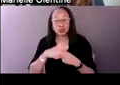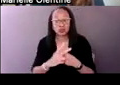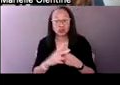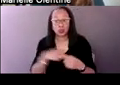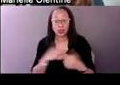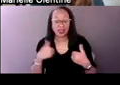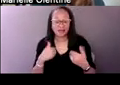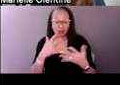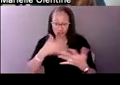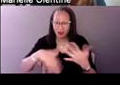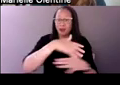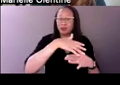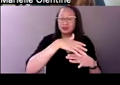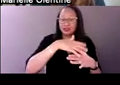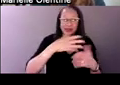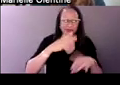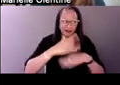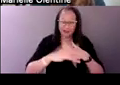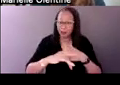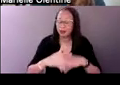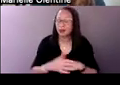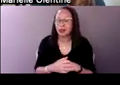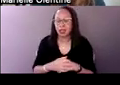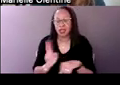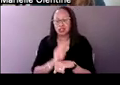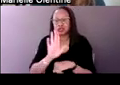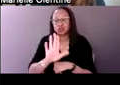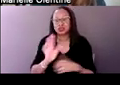of festivals are changing, but they're interested in selecting.